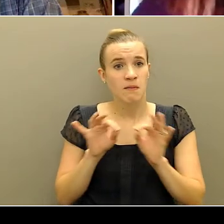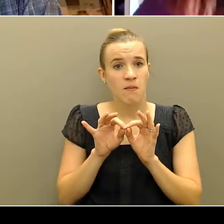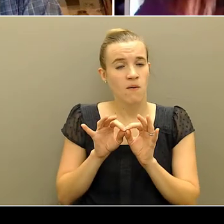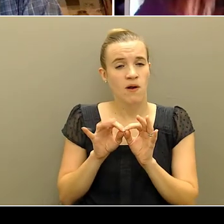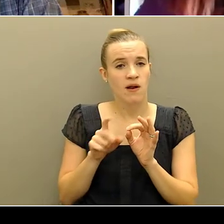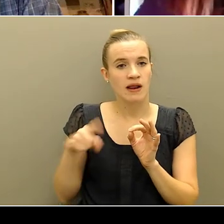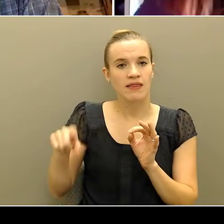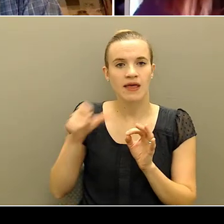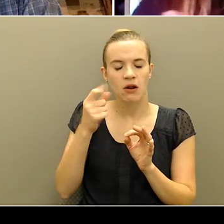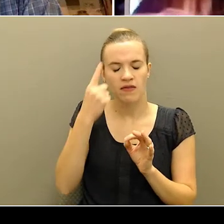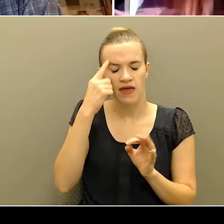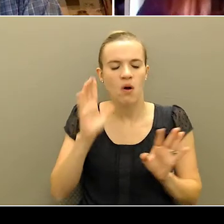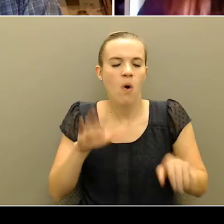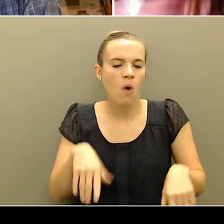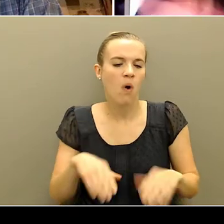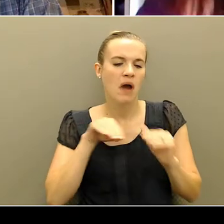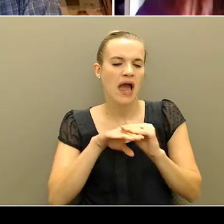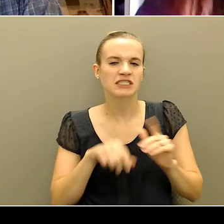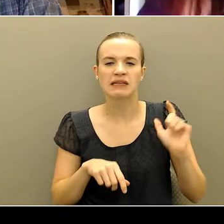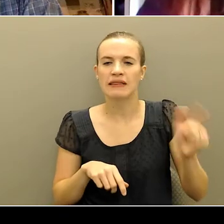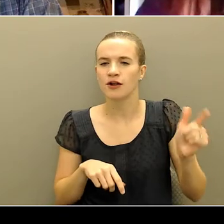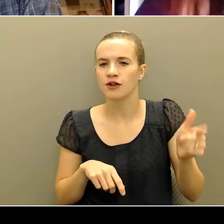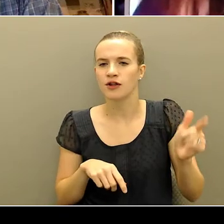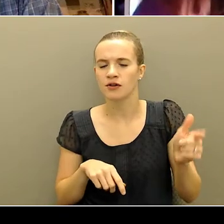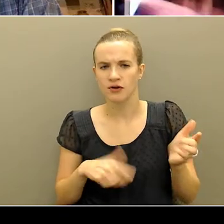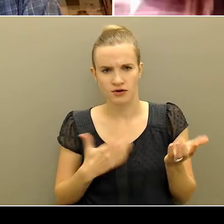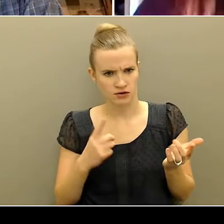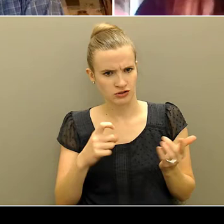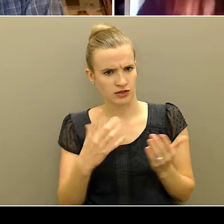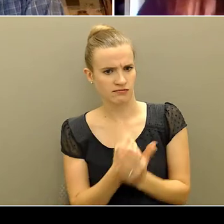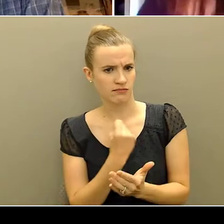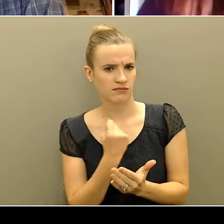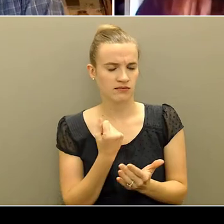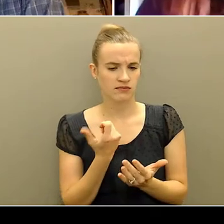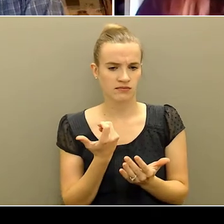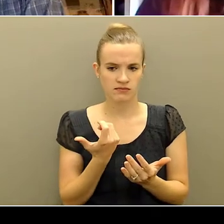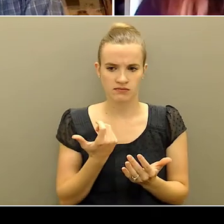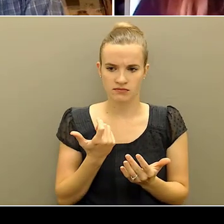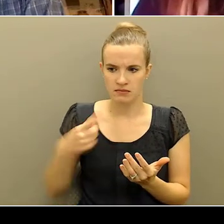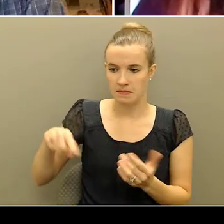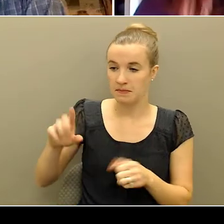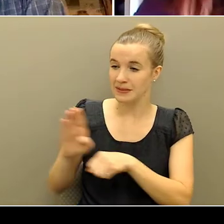How can- how can he or she be included in this dining experience, you know, be